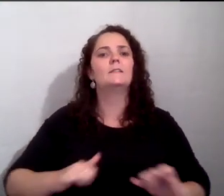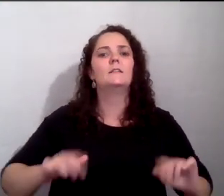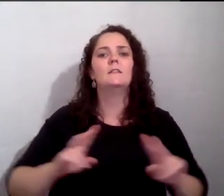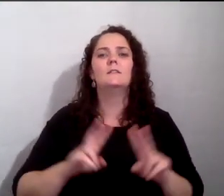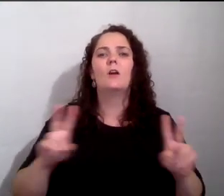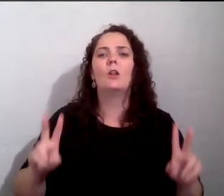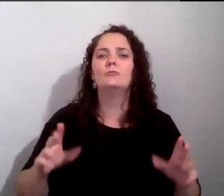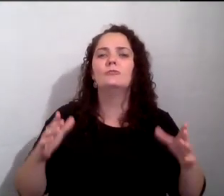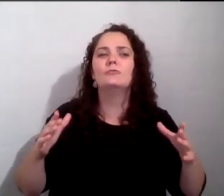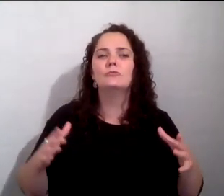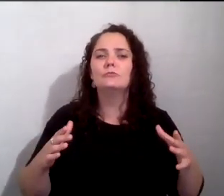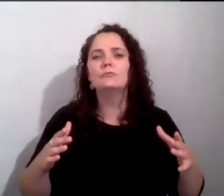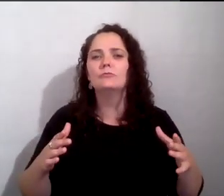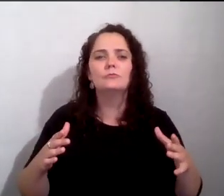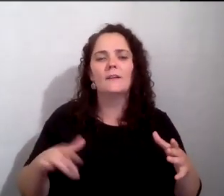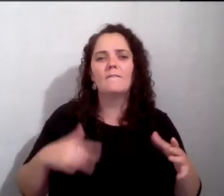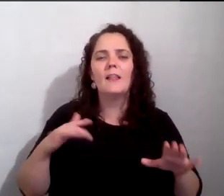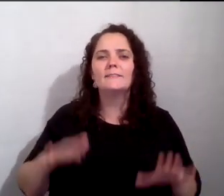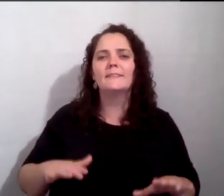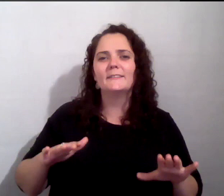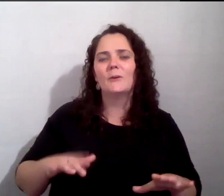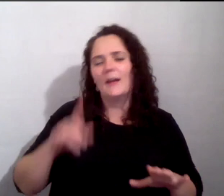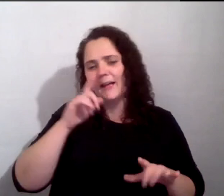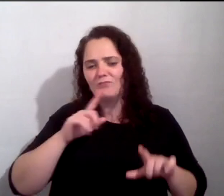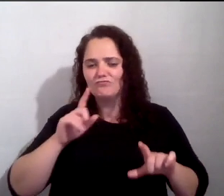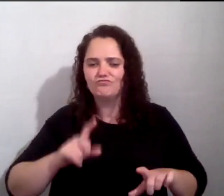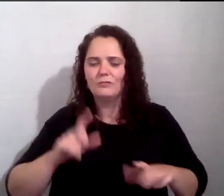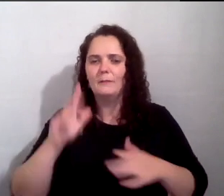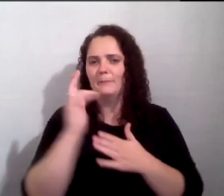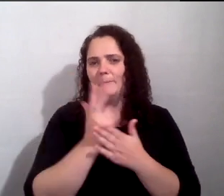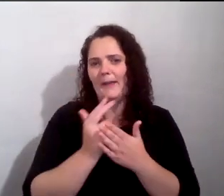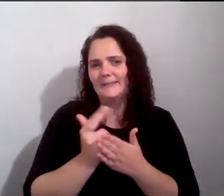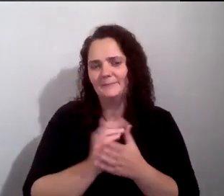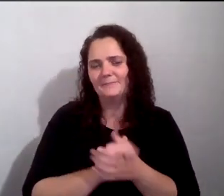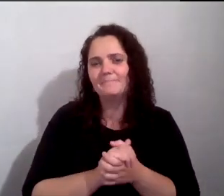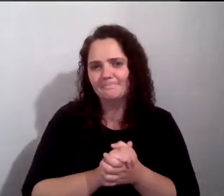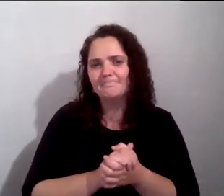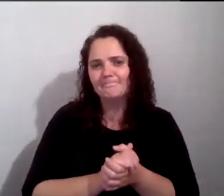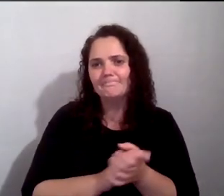settle and paint. So I also wanted to within the context of this